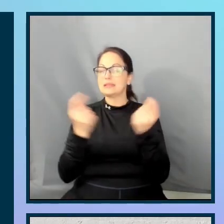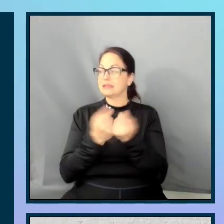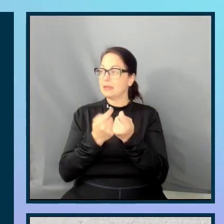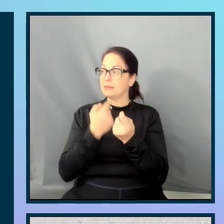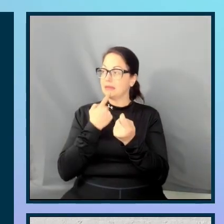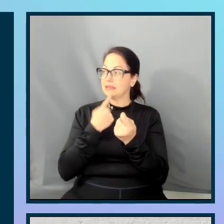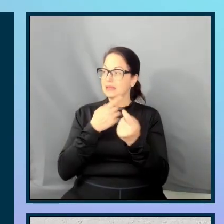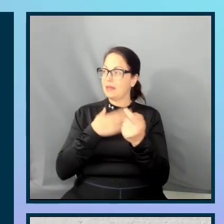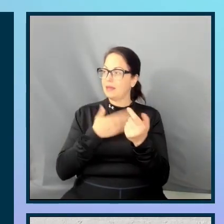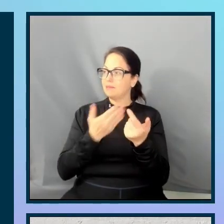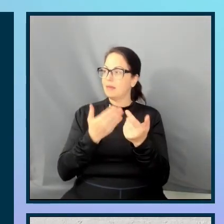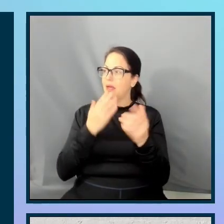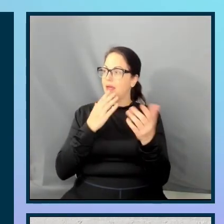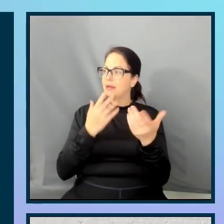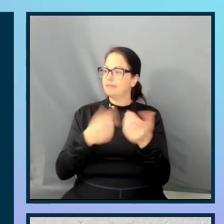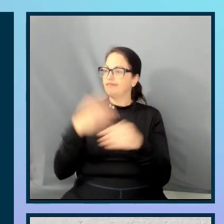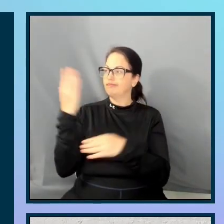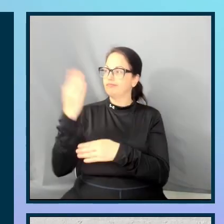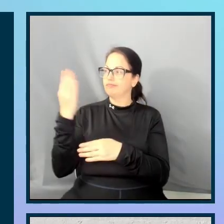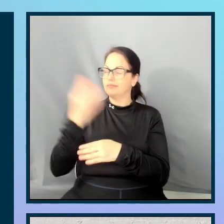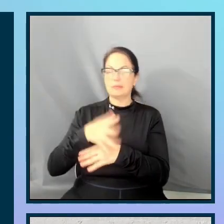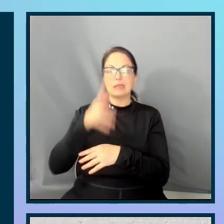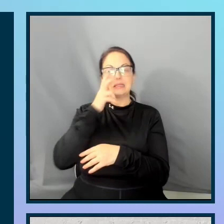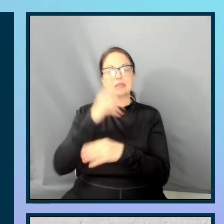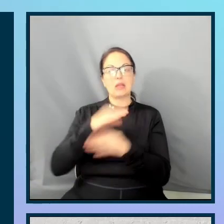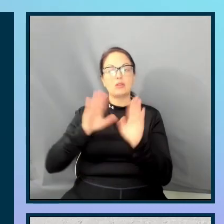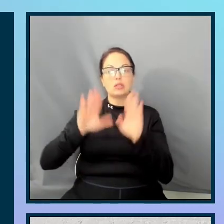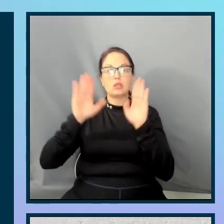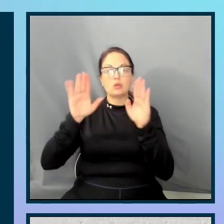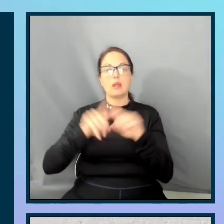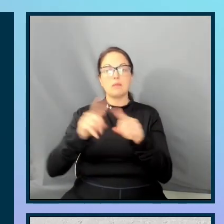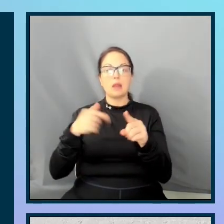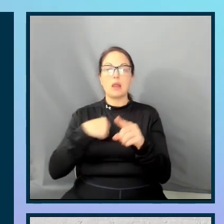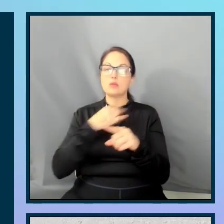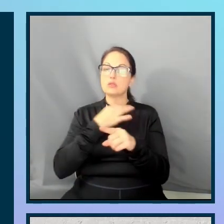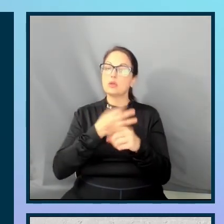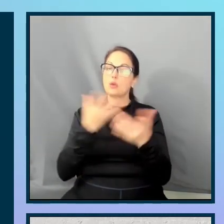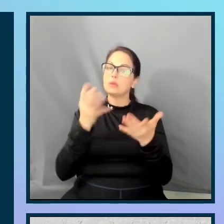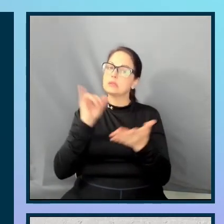except for one thing. Obviously I was curious, I asked "What's that?"